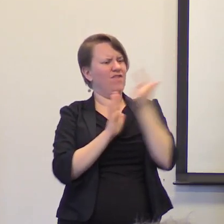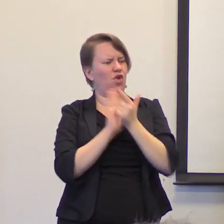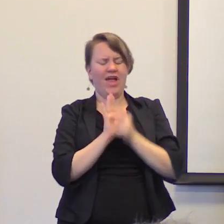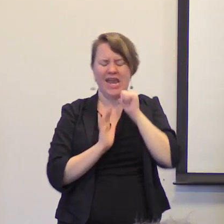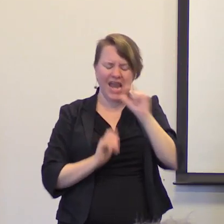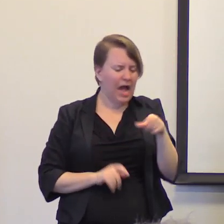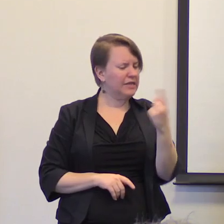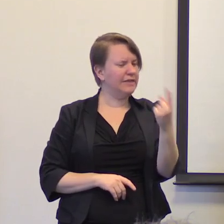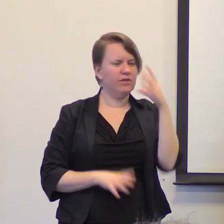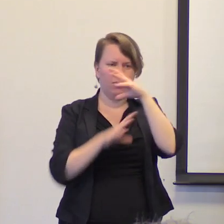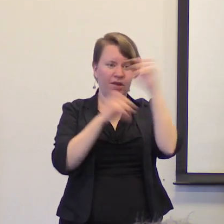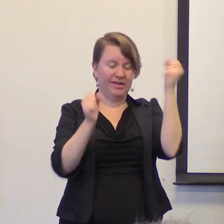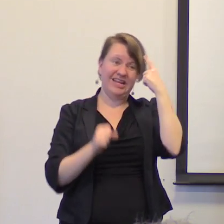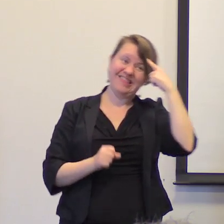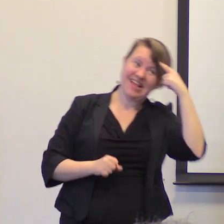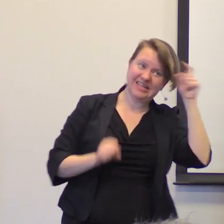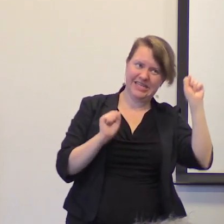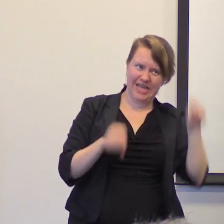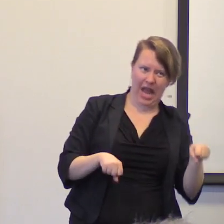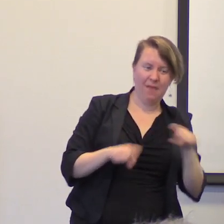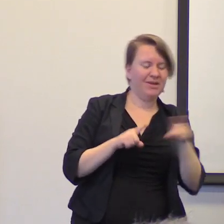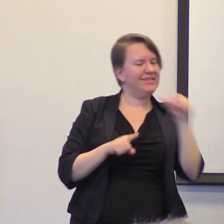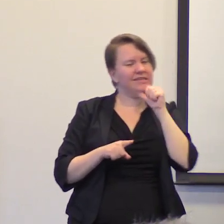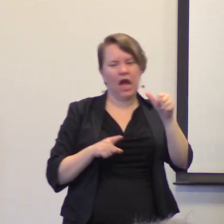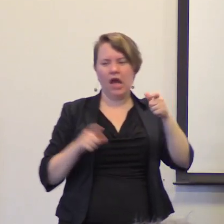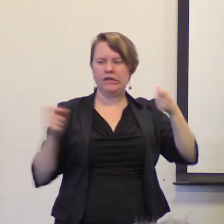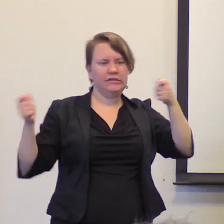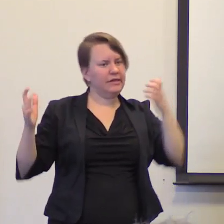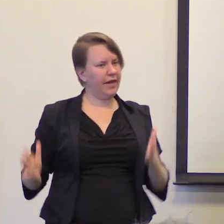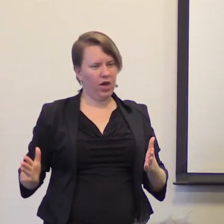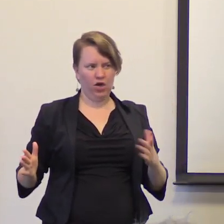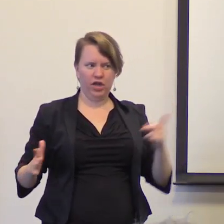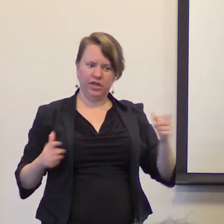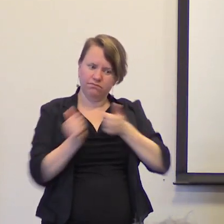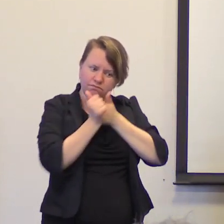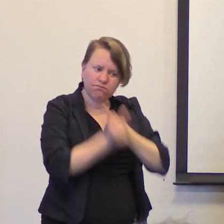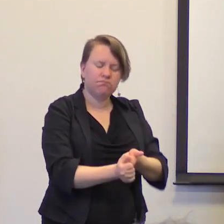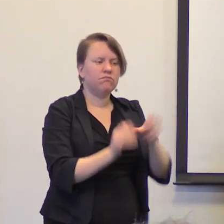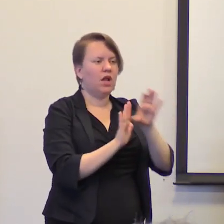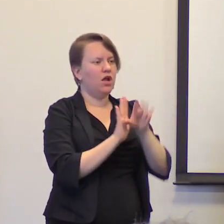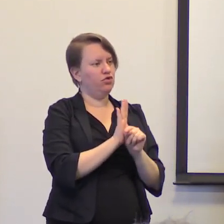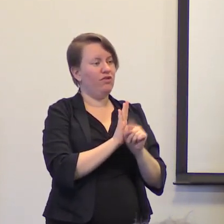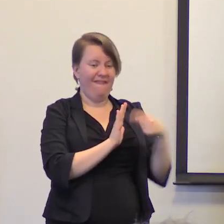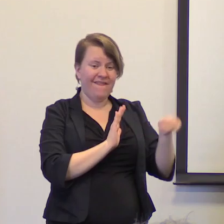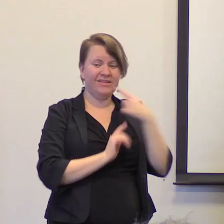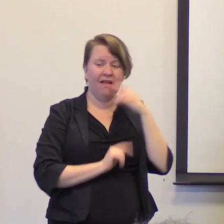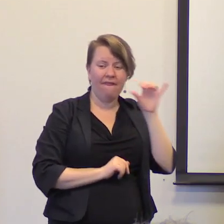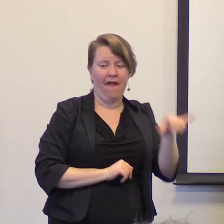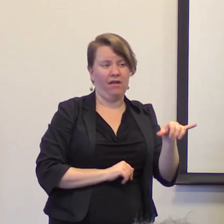He may think he can do this, but he's not a dictator. He's subject to the Constitution." They did that.